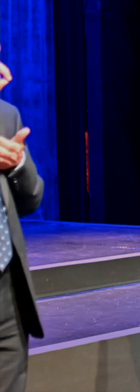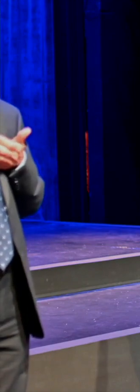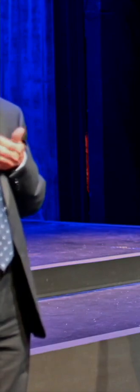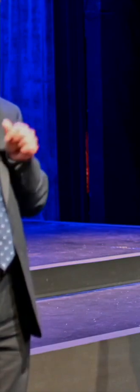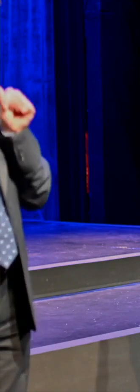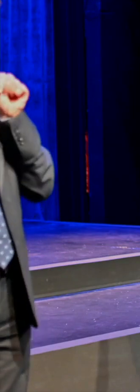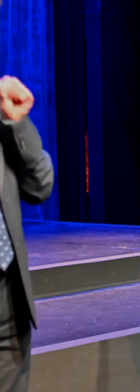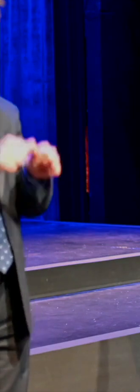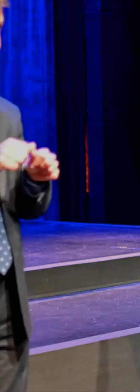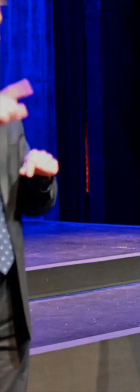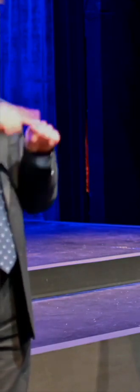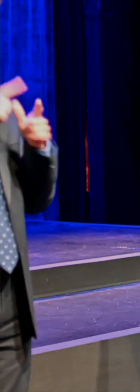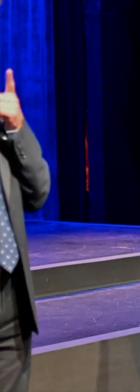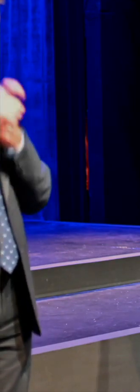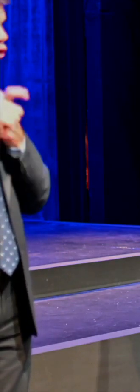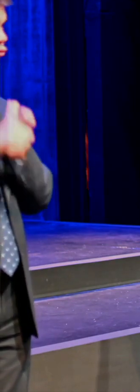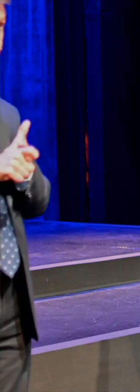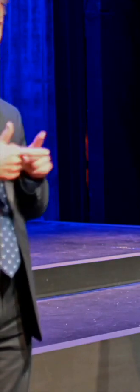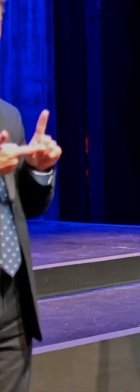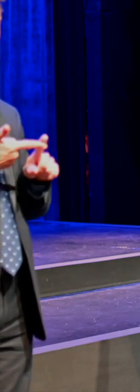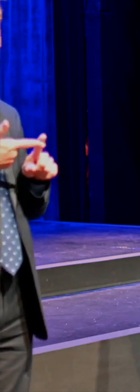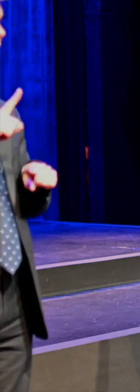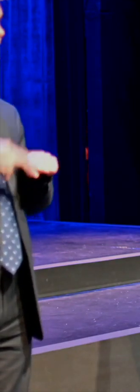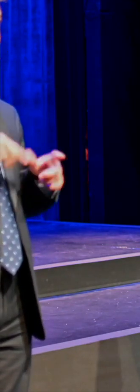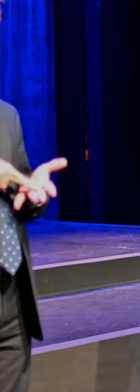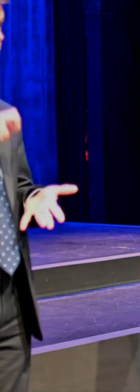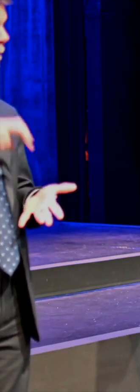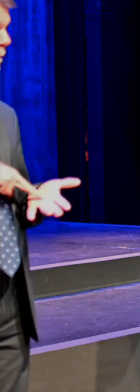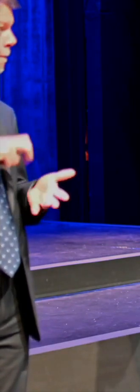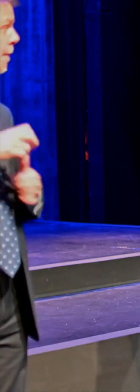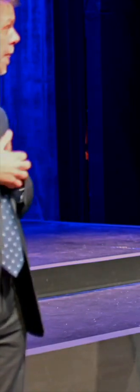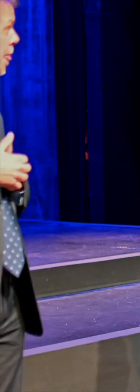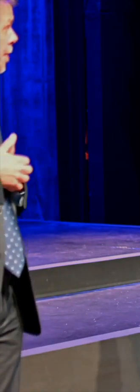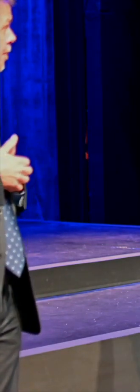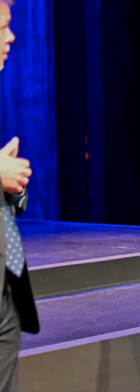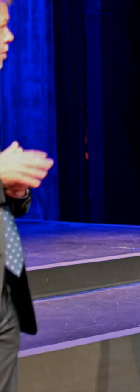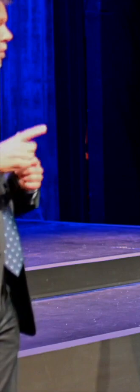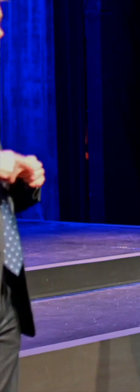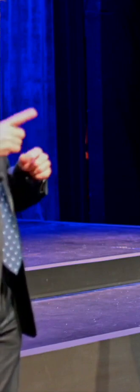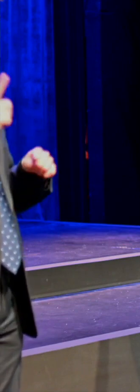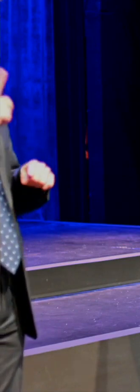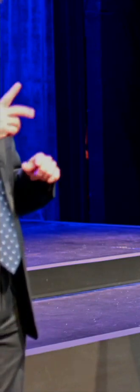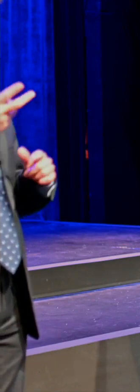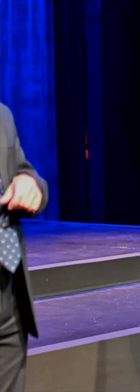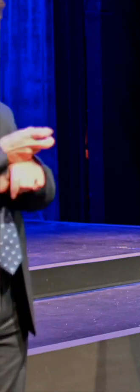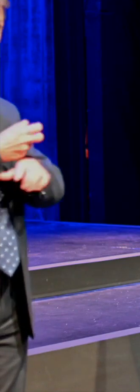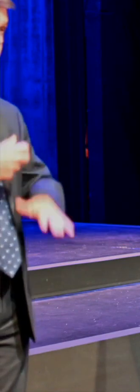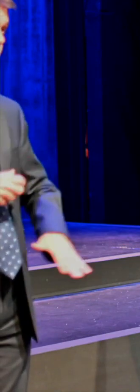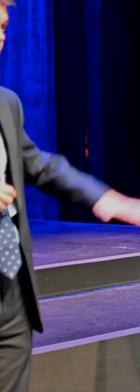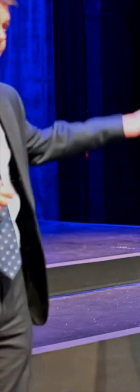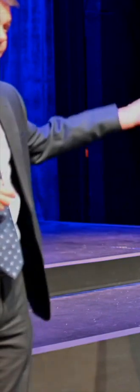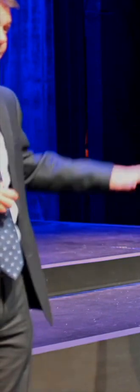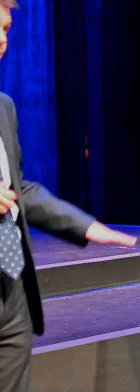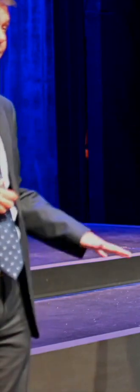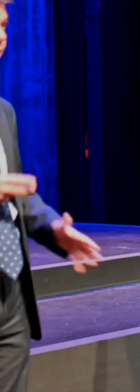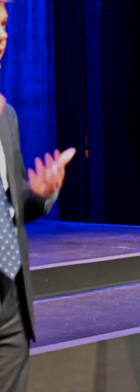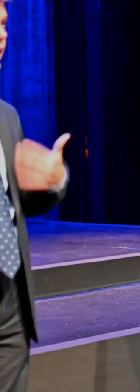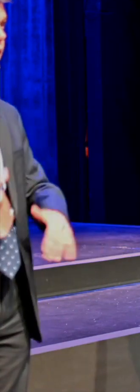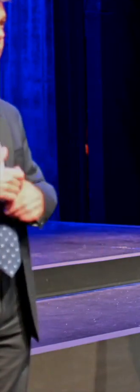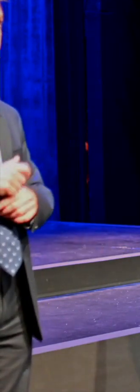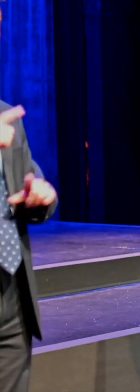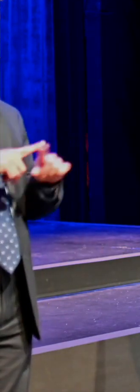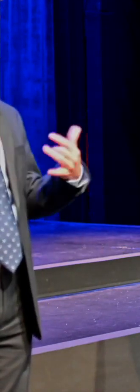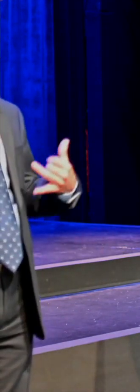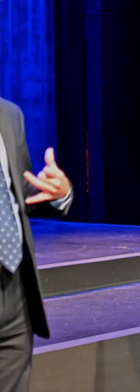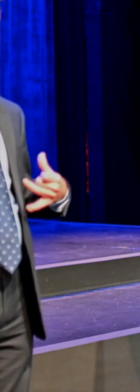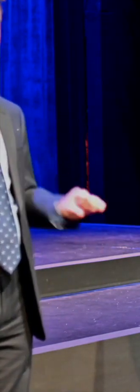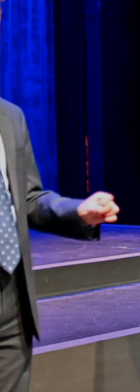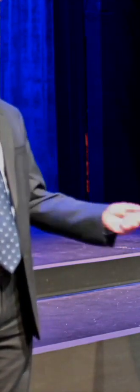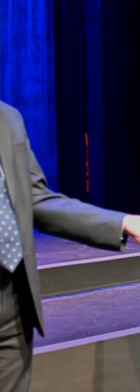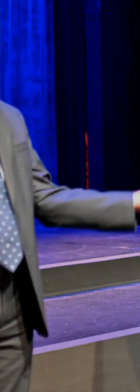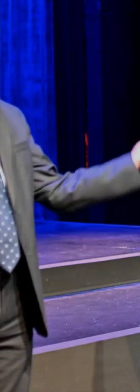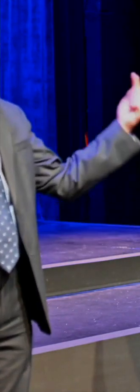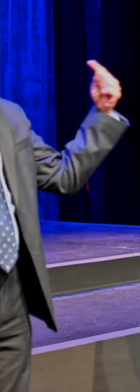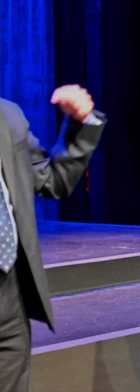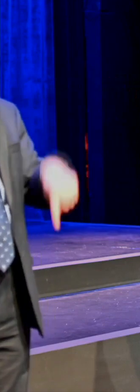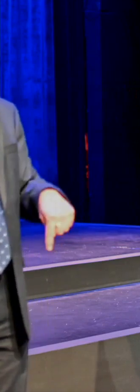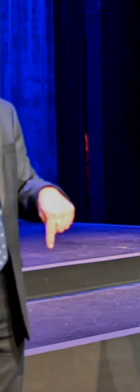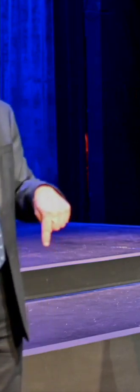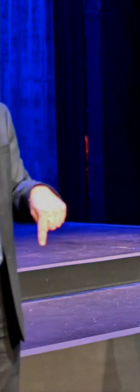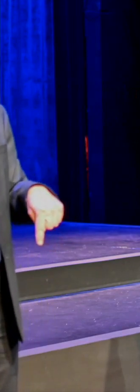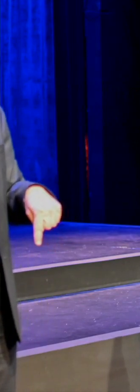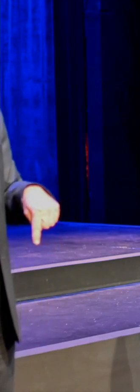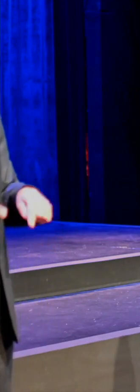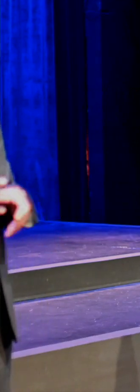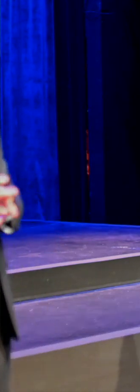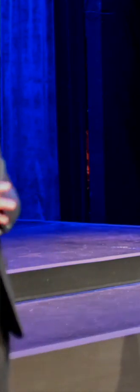can't run, I can't jump, can hardly lift my arm but in spite of it all I'm still here